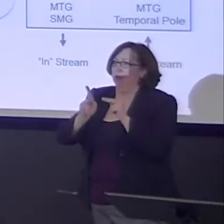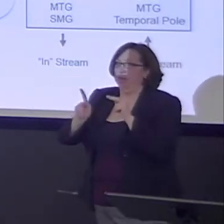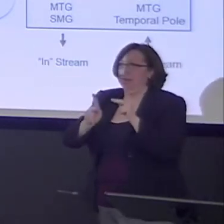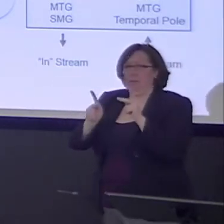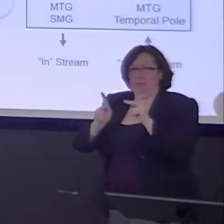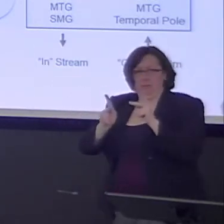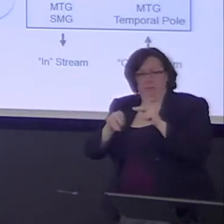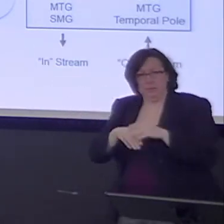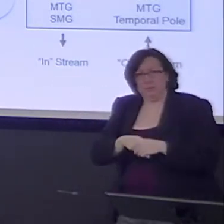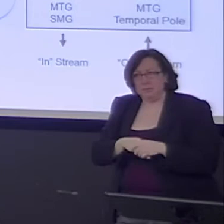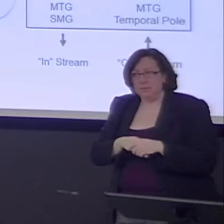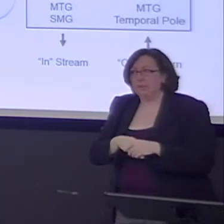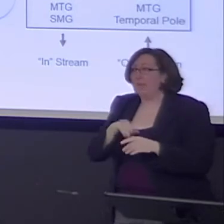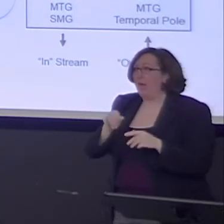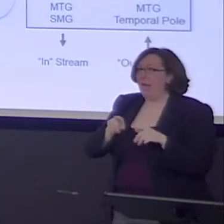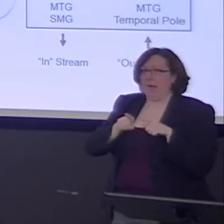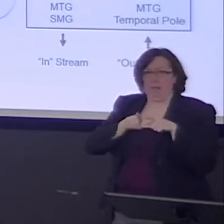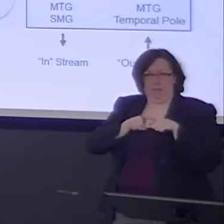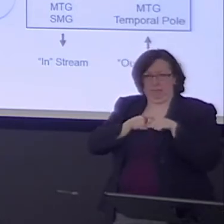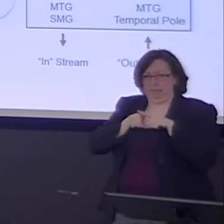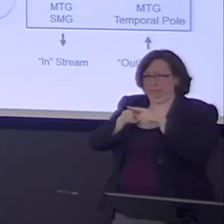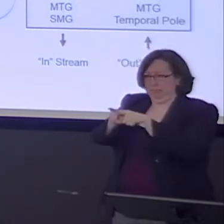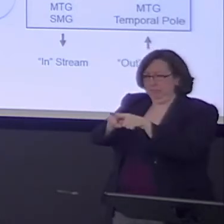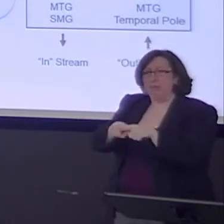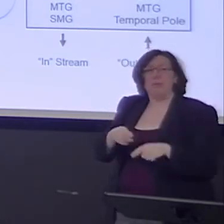The two systems are essentially the same.